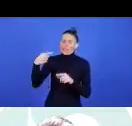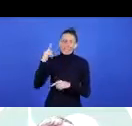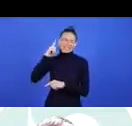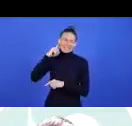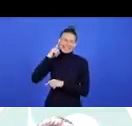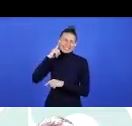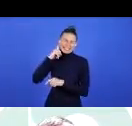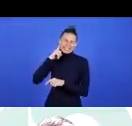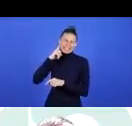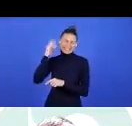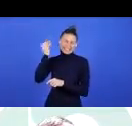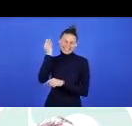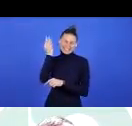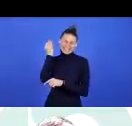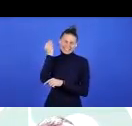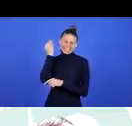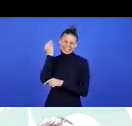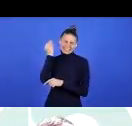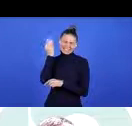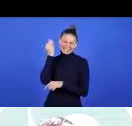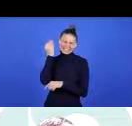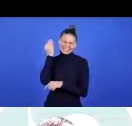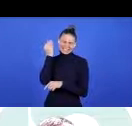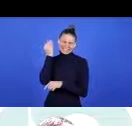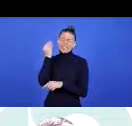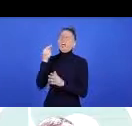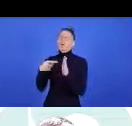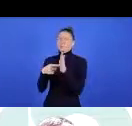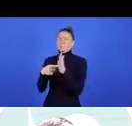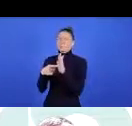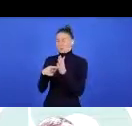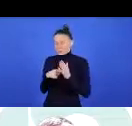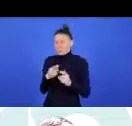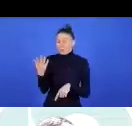situations where I would be talking to a friend, and then I receive a